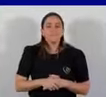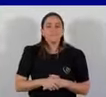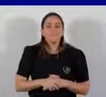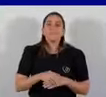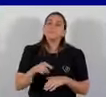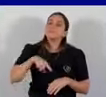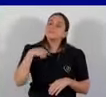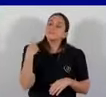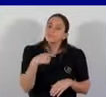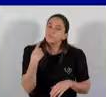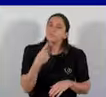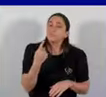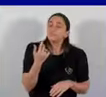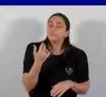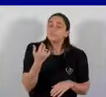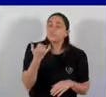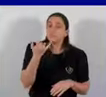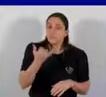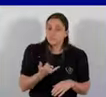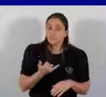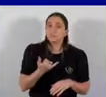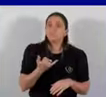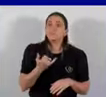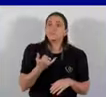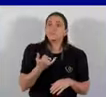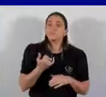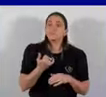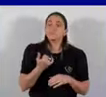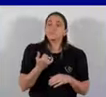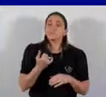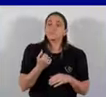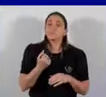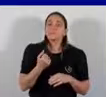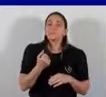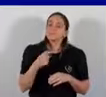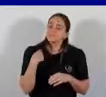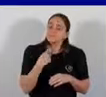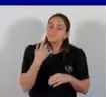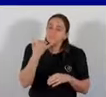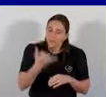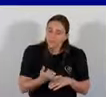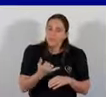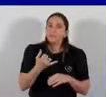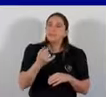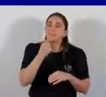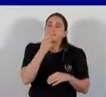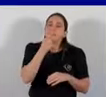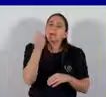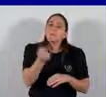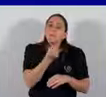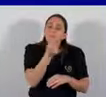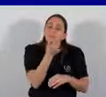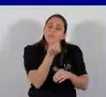So in that sense What we have is that the key is saving